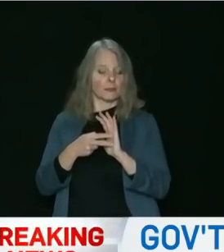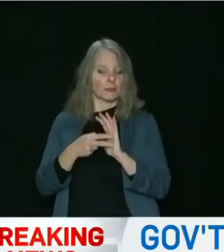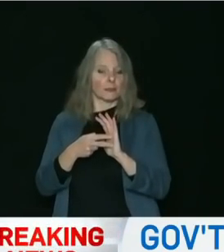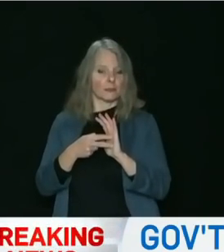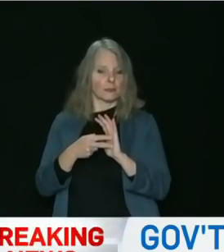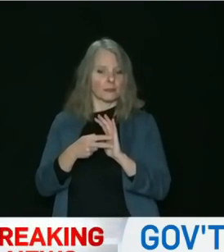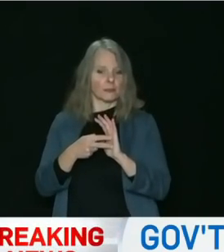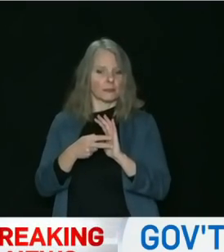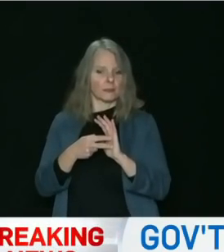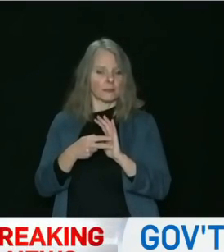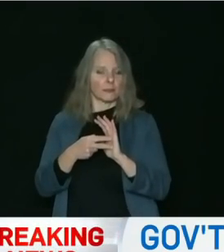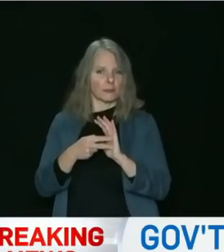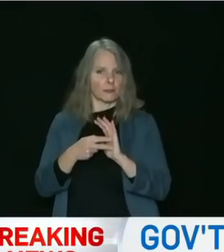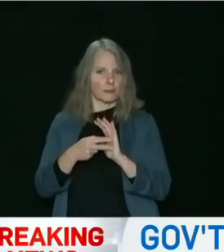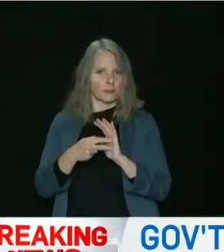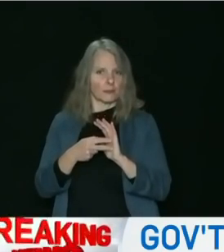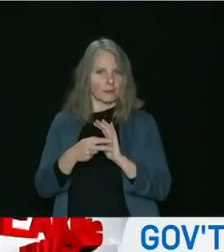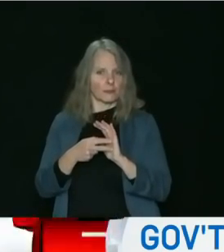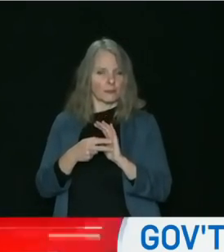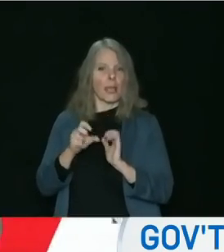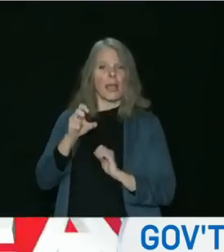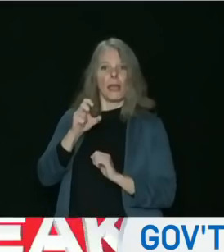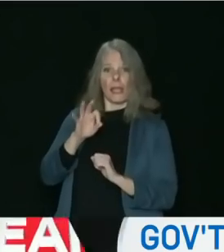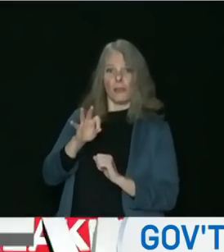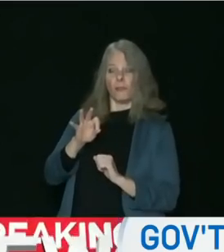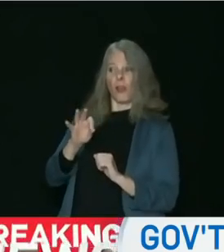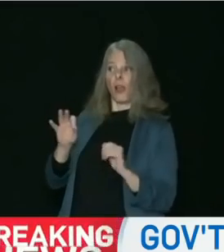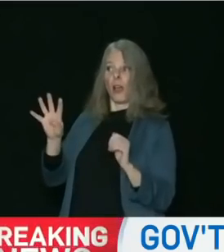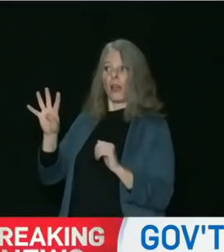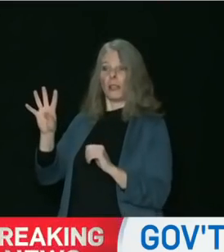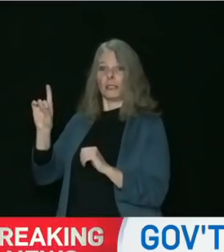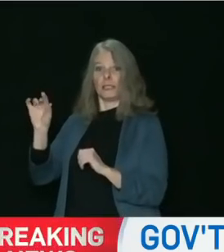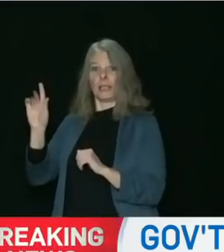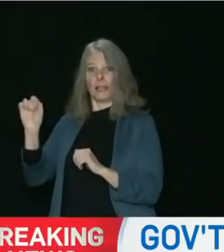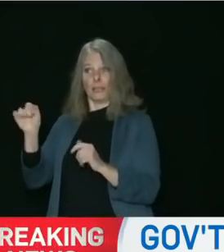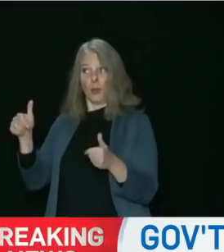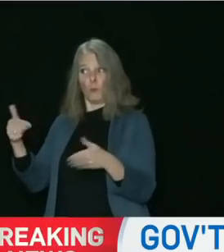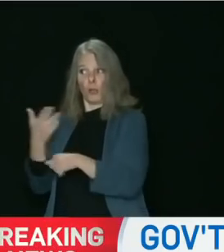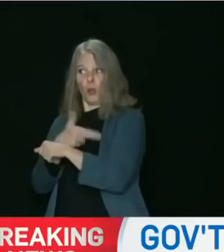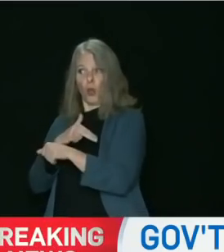SO THE BLUE LINE SHOWS THE